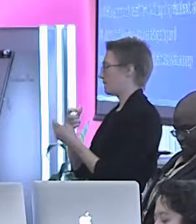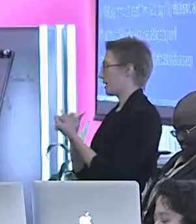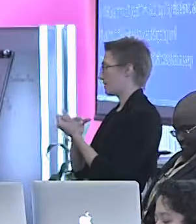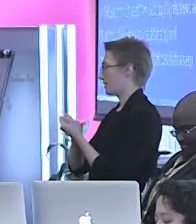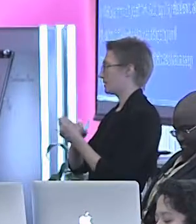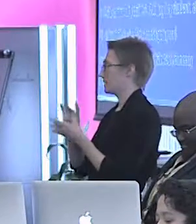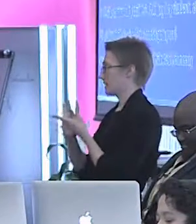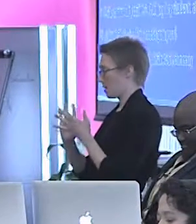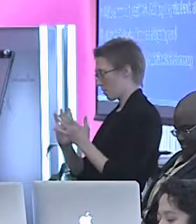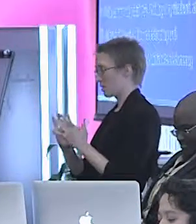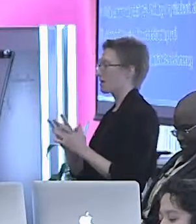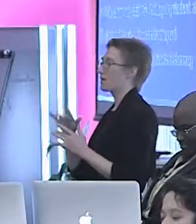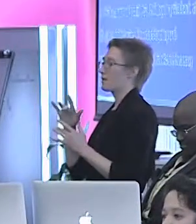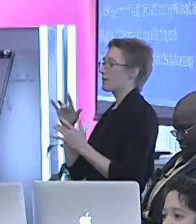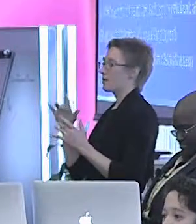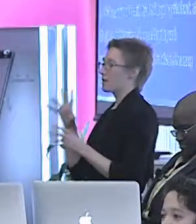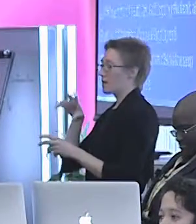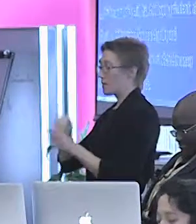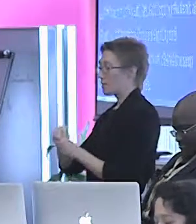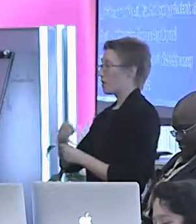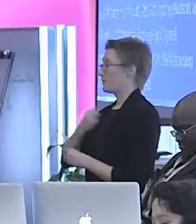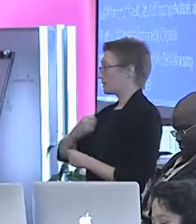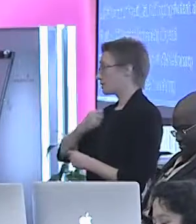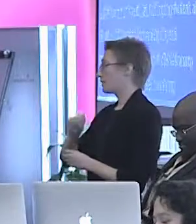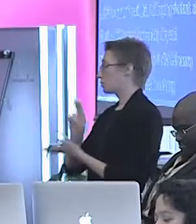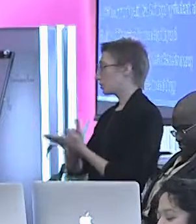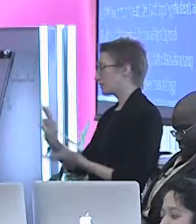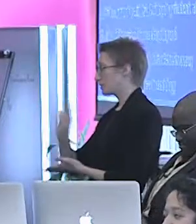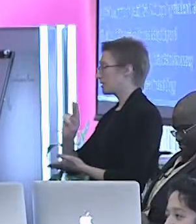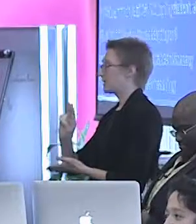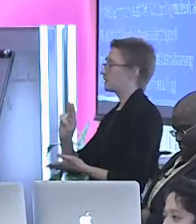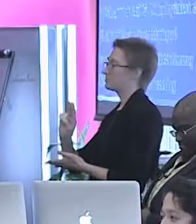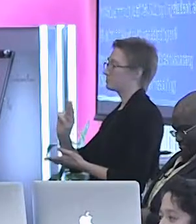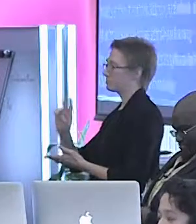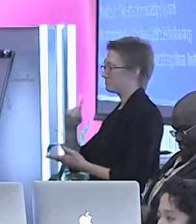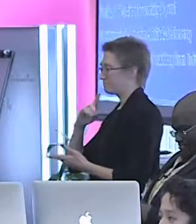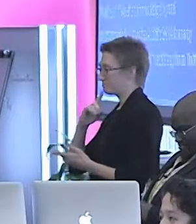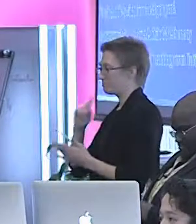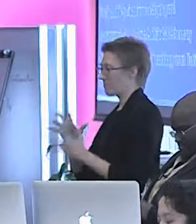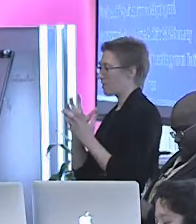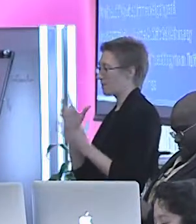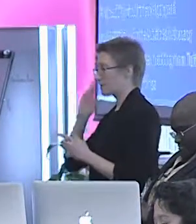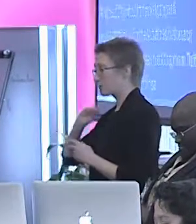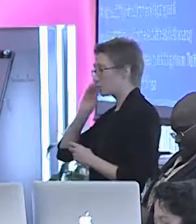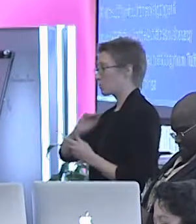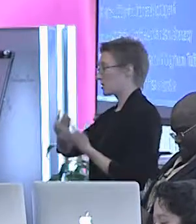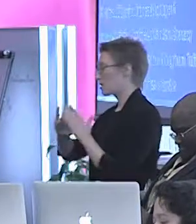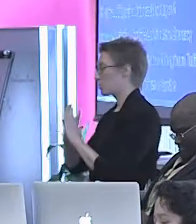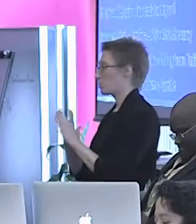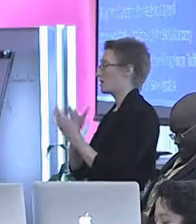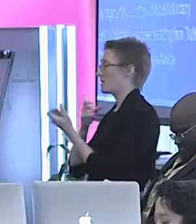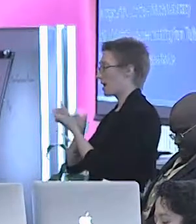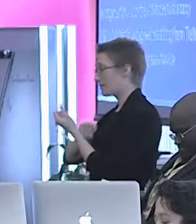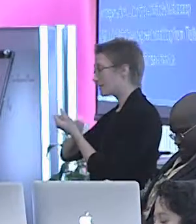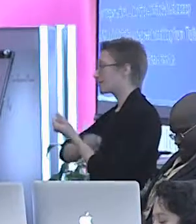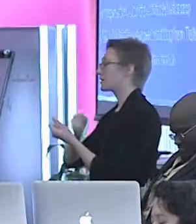and has extensive experience with community advocacy, peer education, and activism,